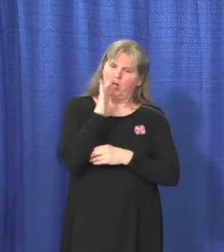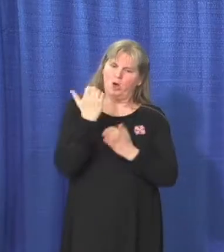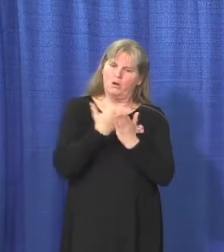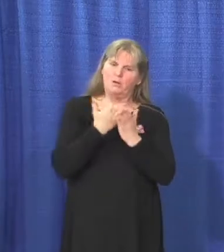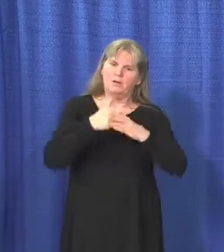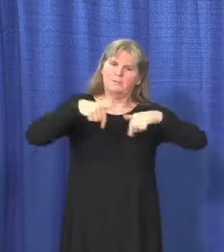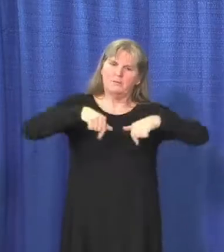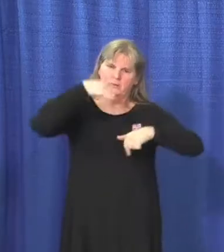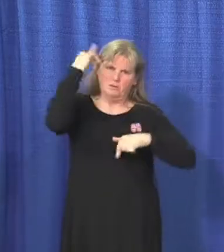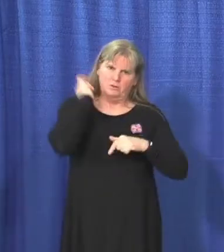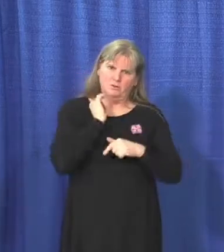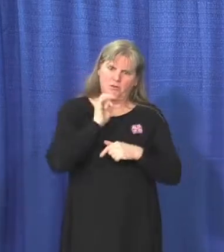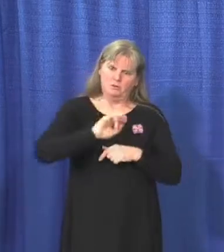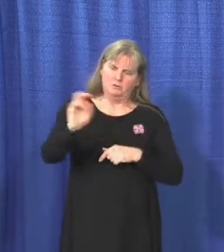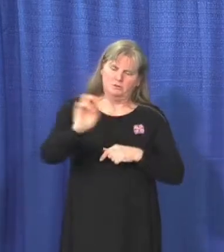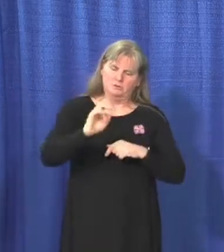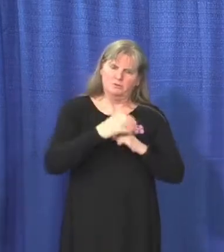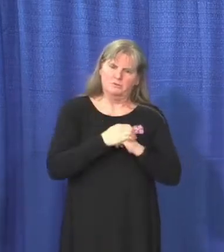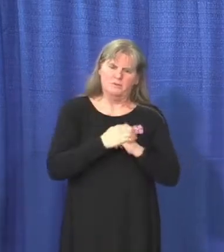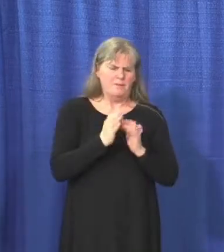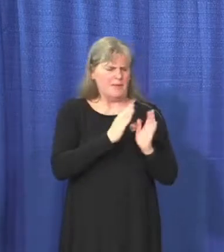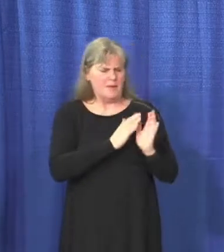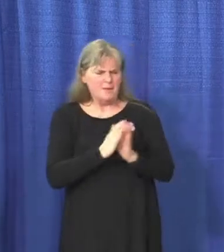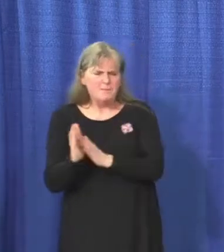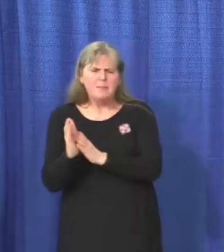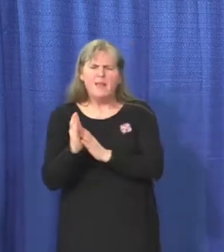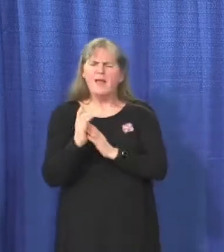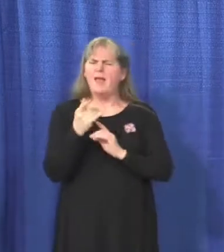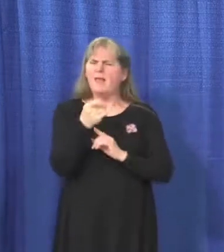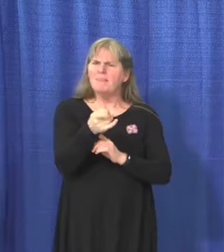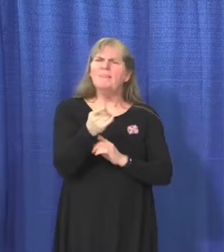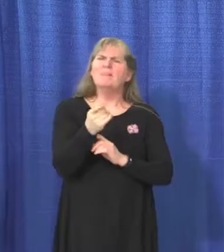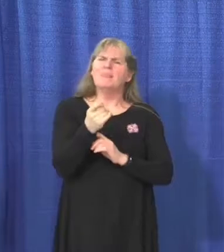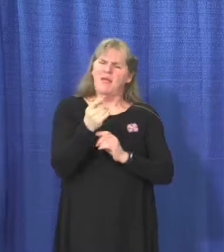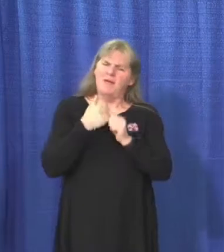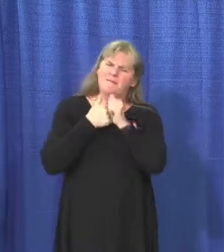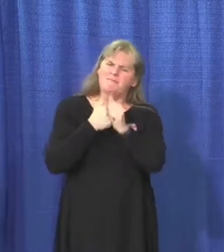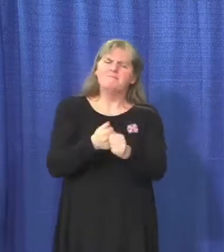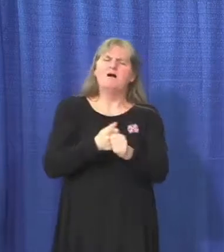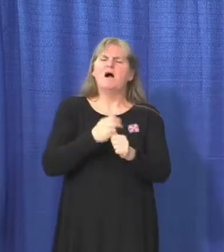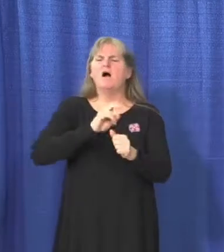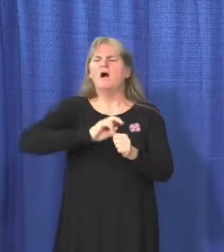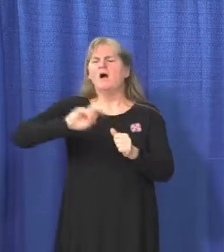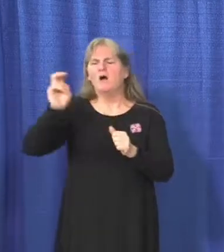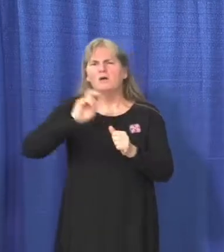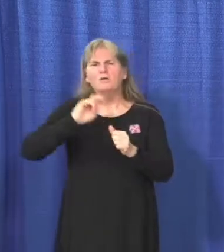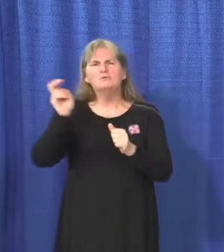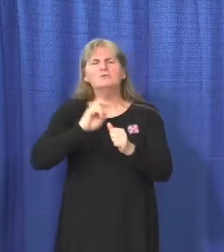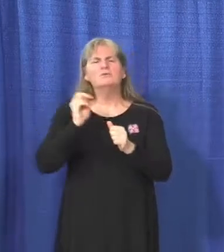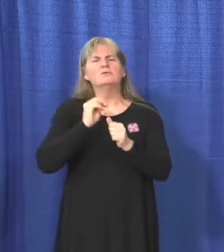values and pillars of the Yukon tourism develop and strategy and is flexible and responsive to